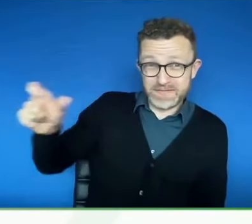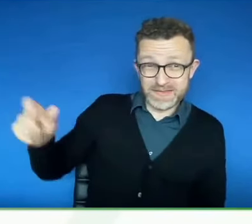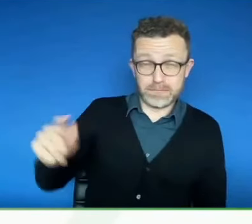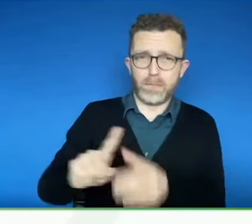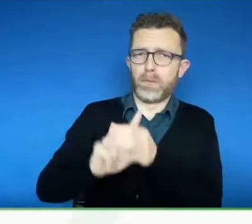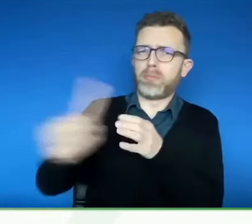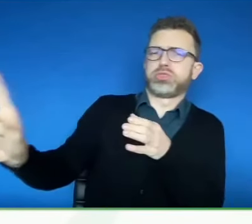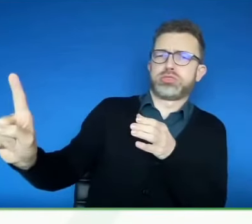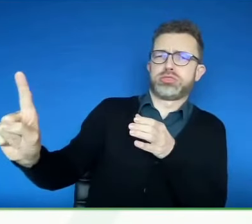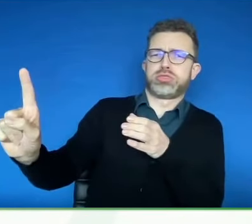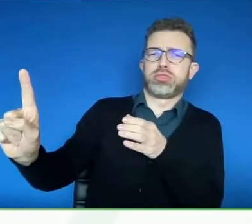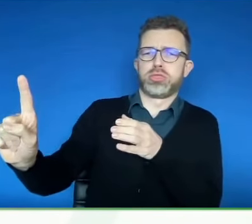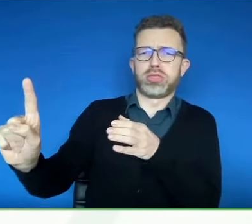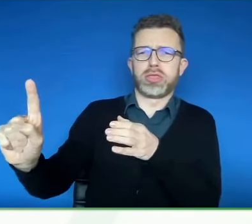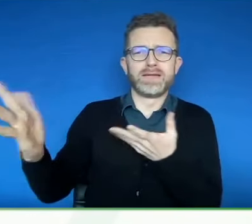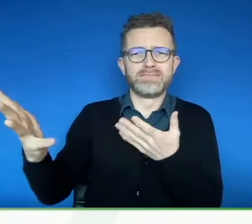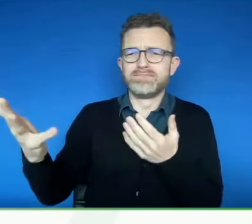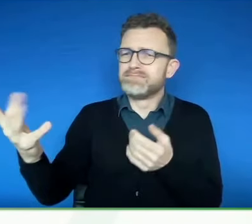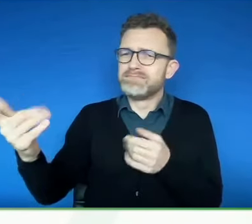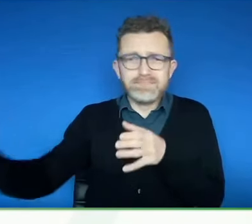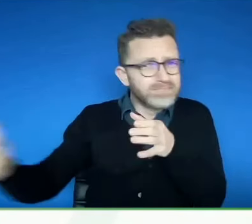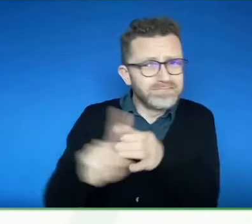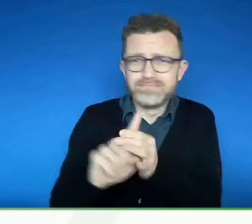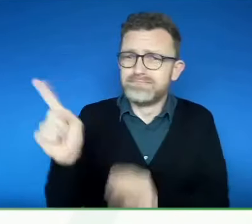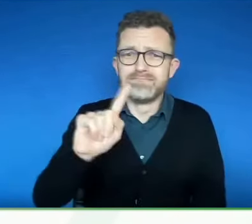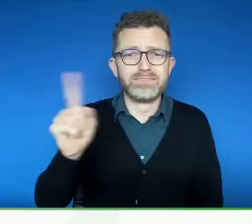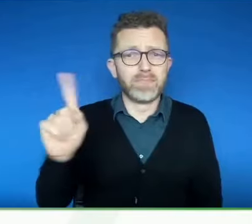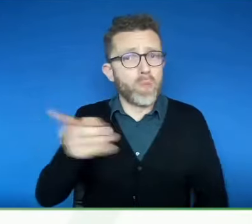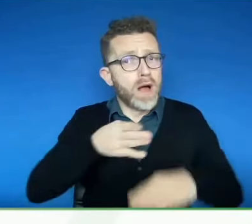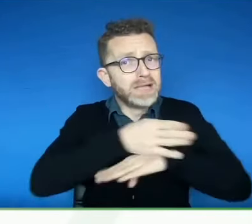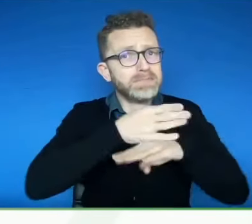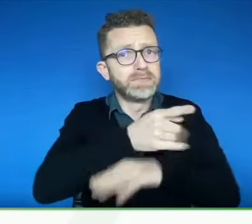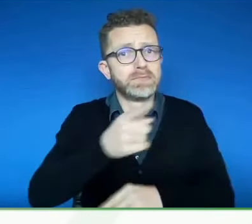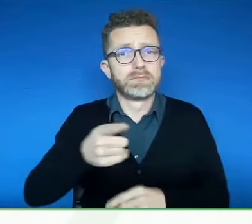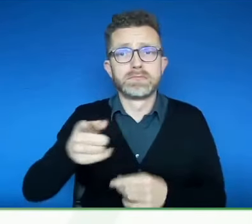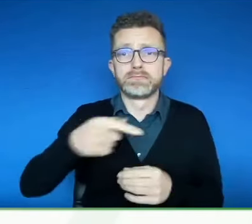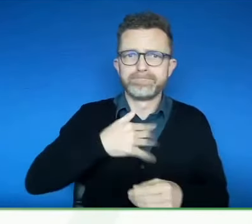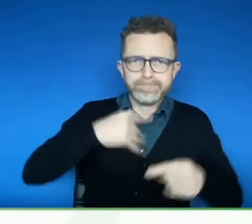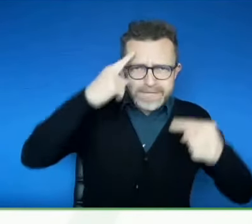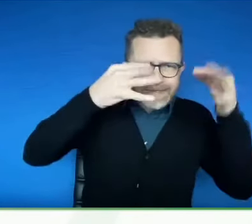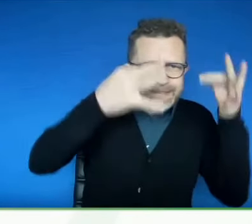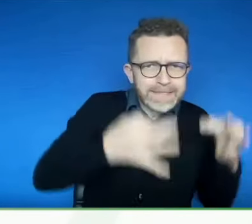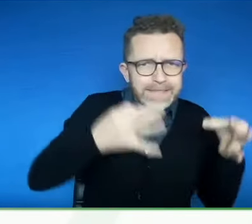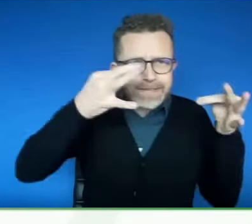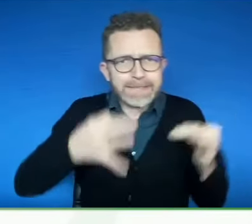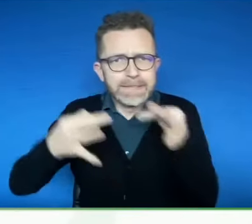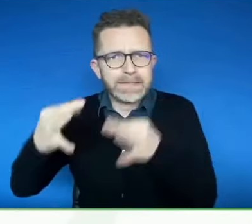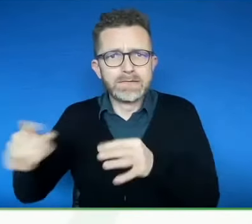This program, for those that… These is a four step diagram here.